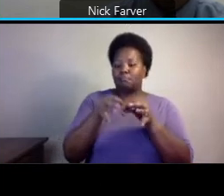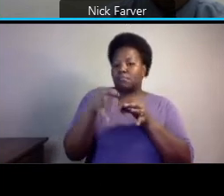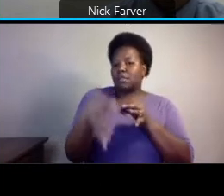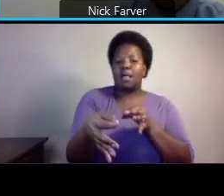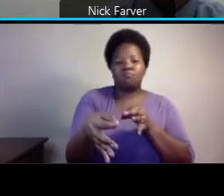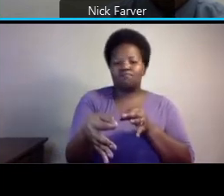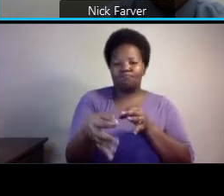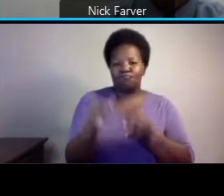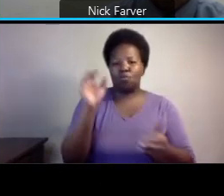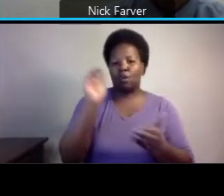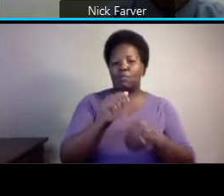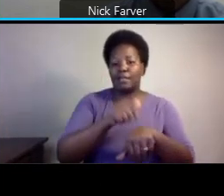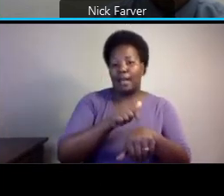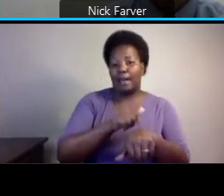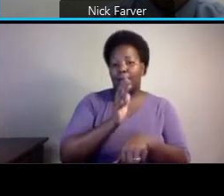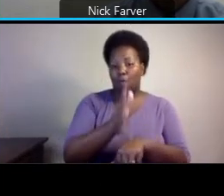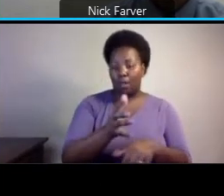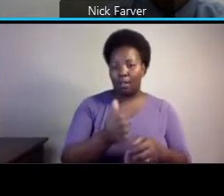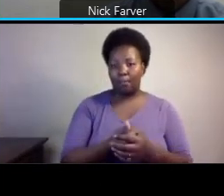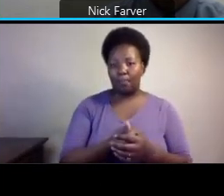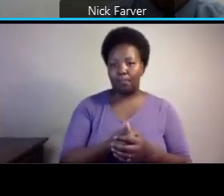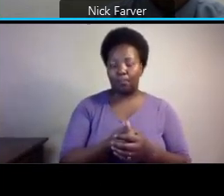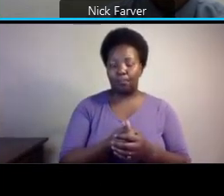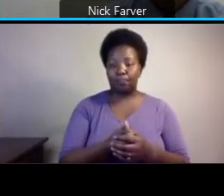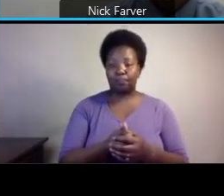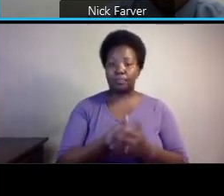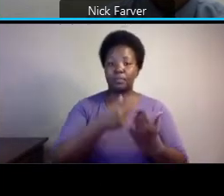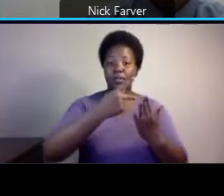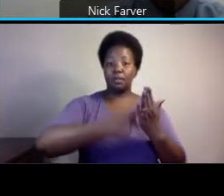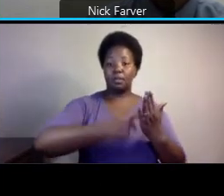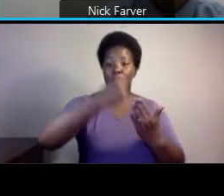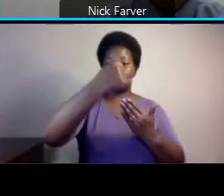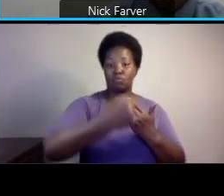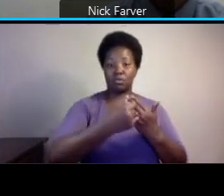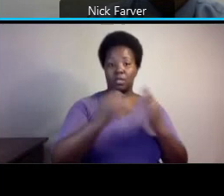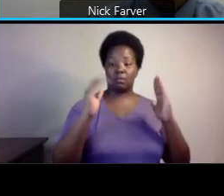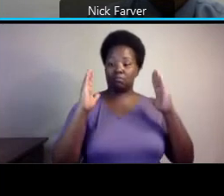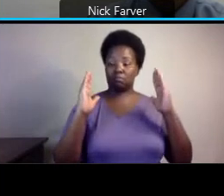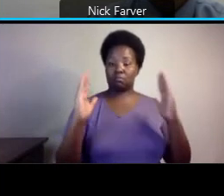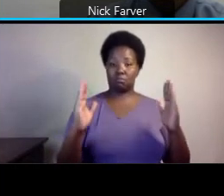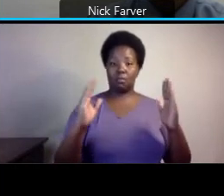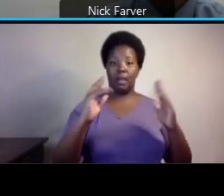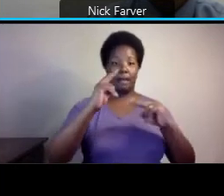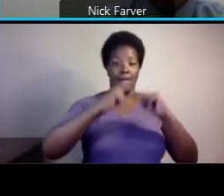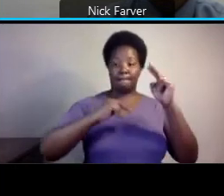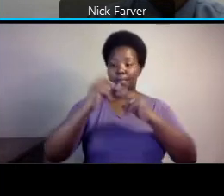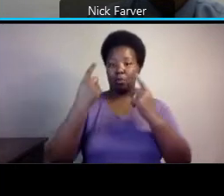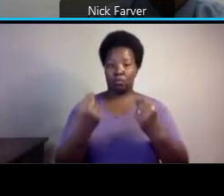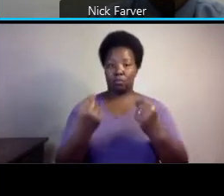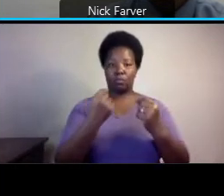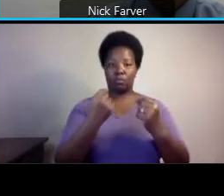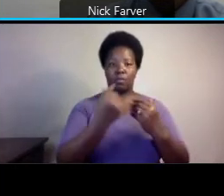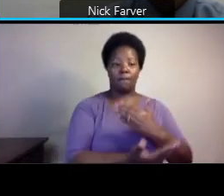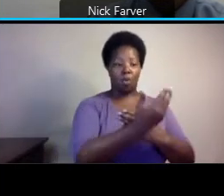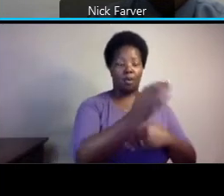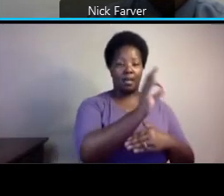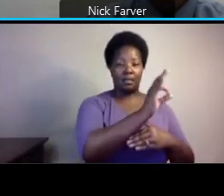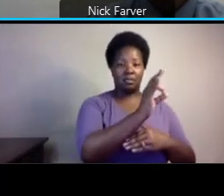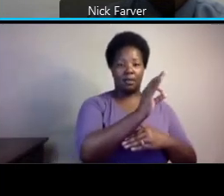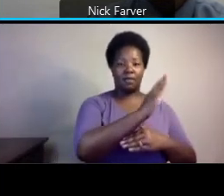the project work hours will be from 7 am to 7 pm monday through friday and work within the roadway